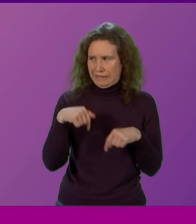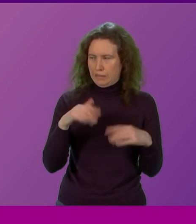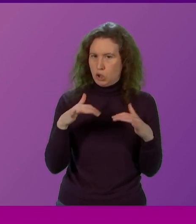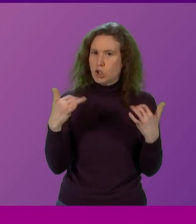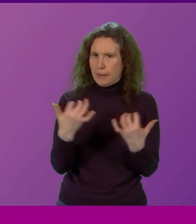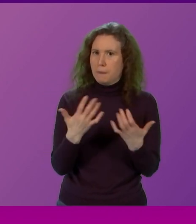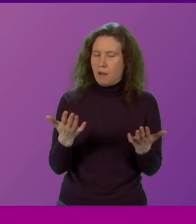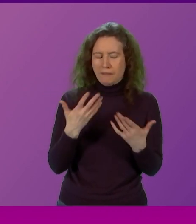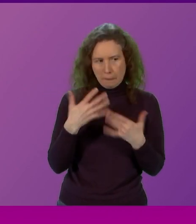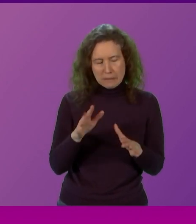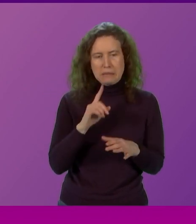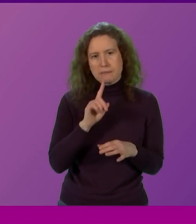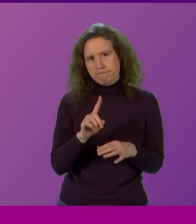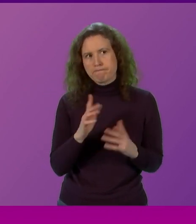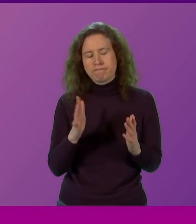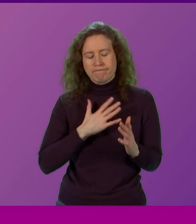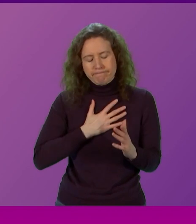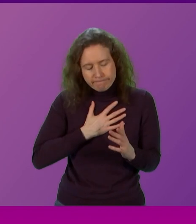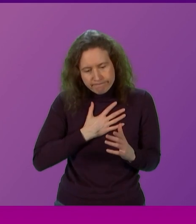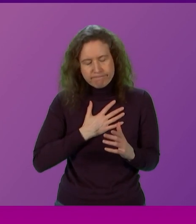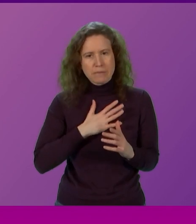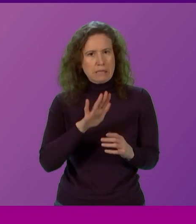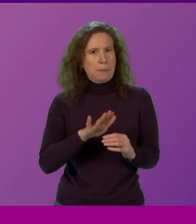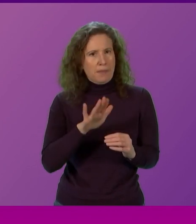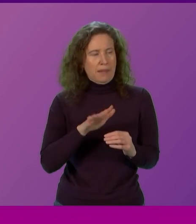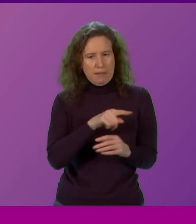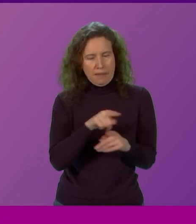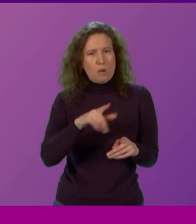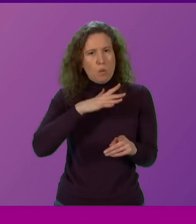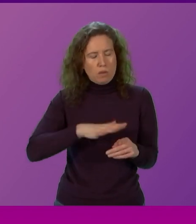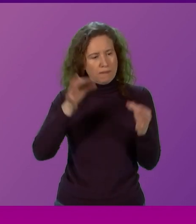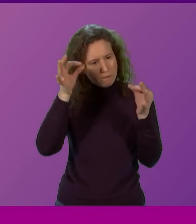I have expressed my huge sympathy with the calls for a formal apology.